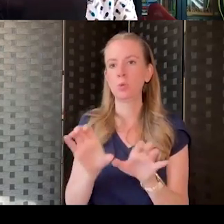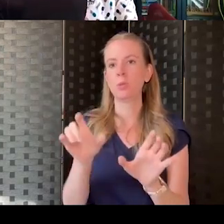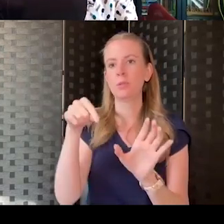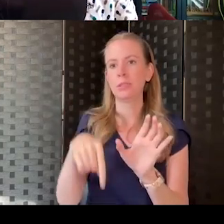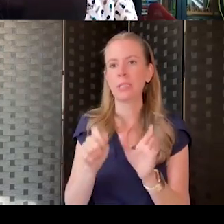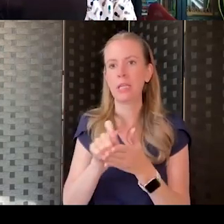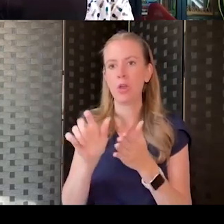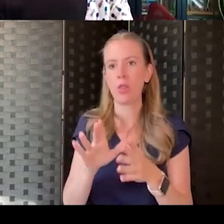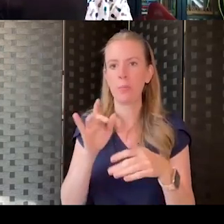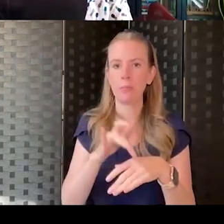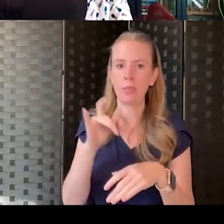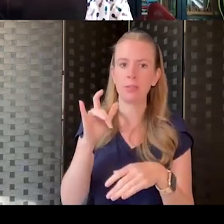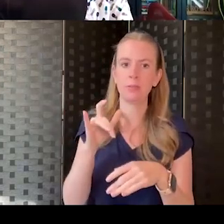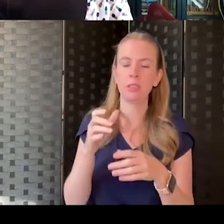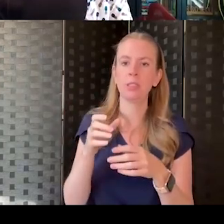Sorted up, title descending priority 3. Descending priority 3. Sorting ascending.